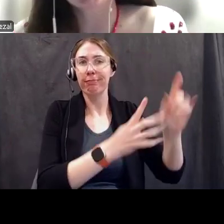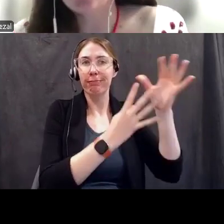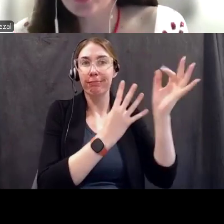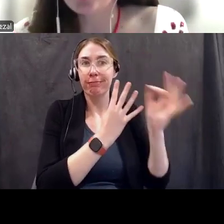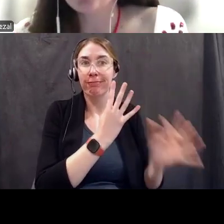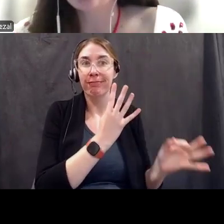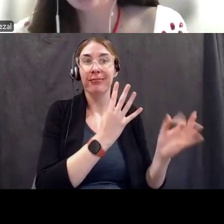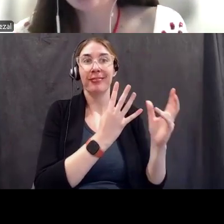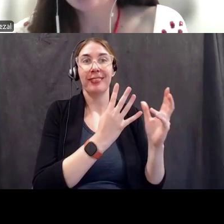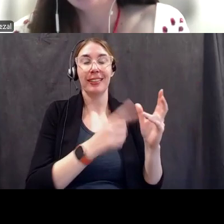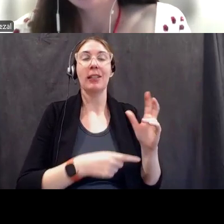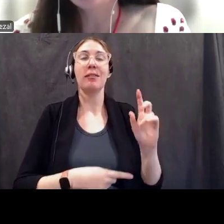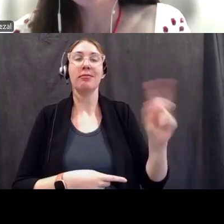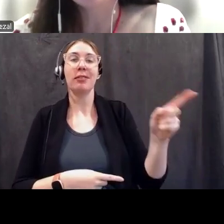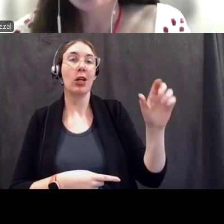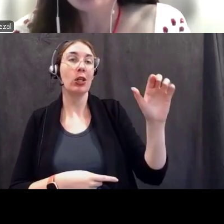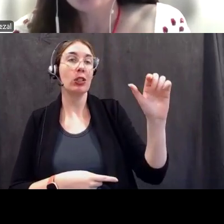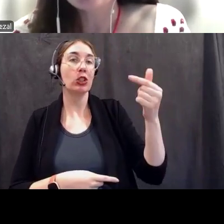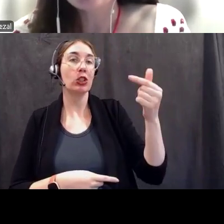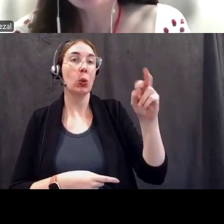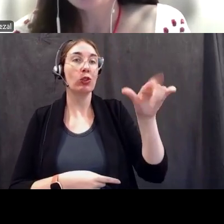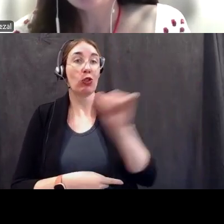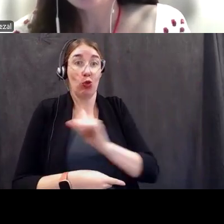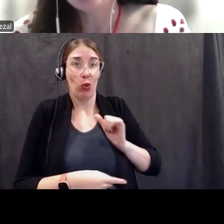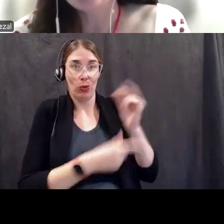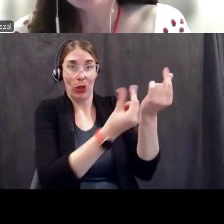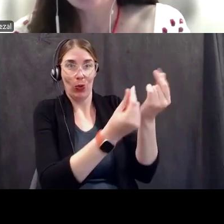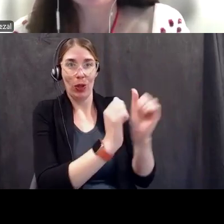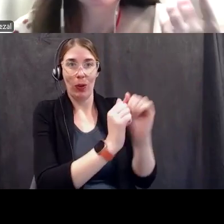Georgia is doing with video games. And then bottom right is just a